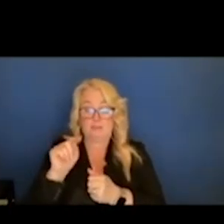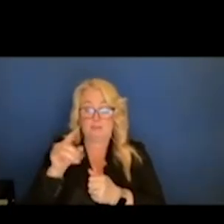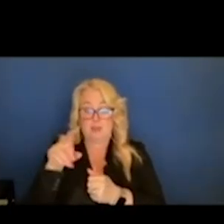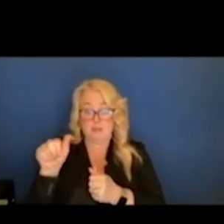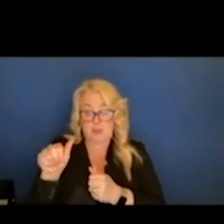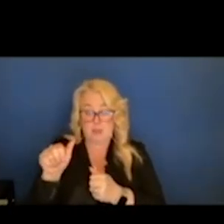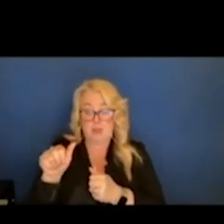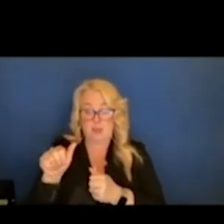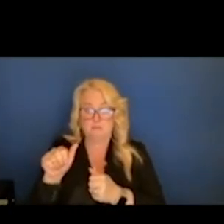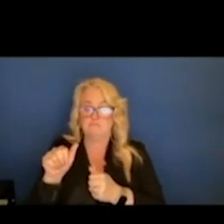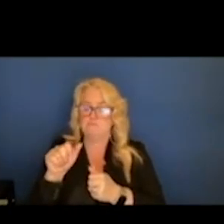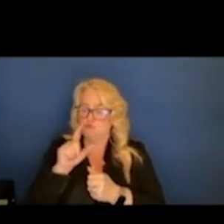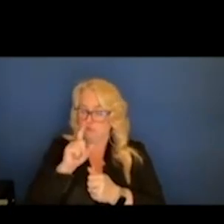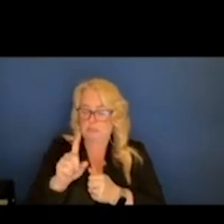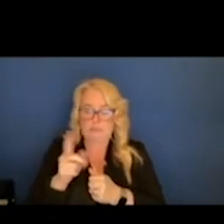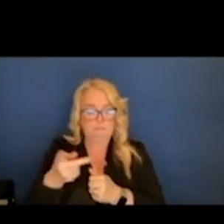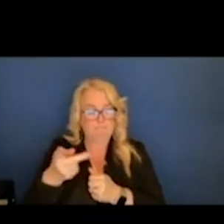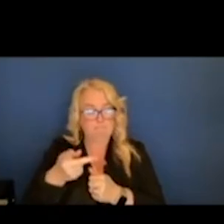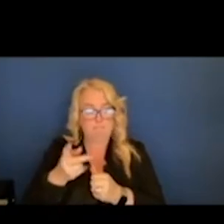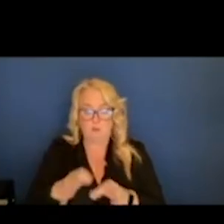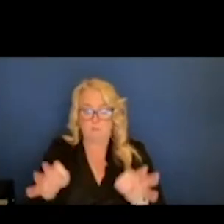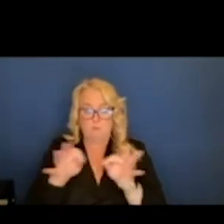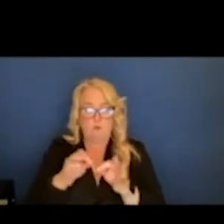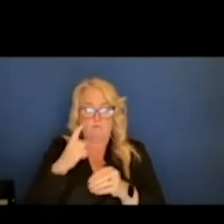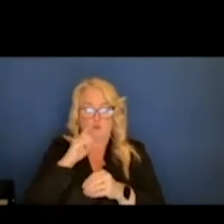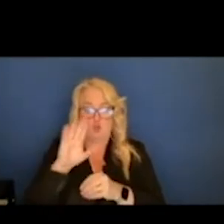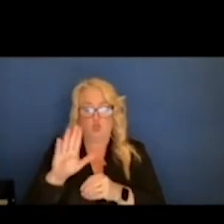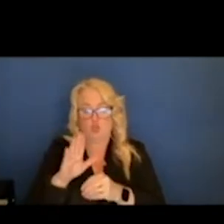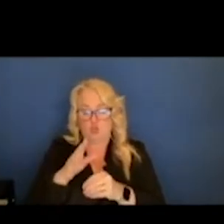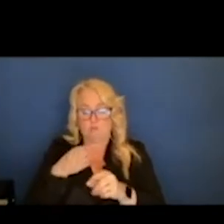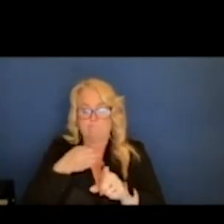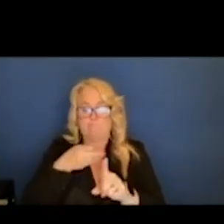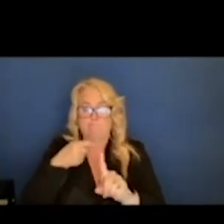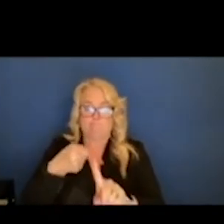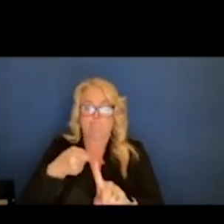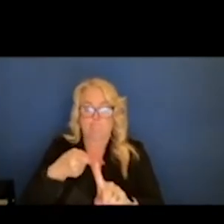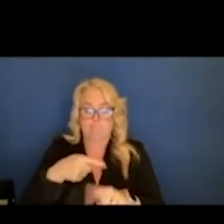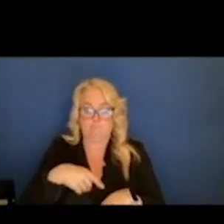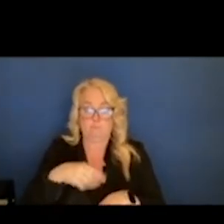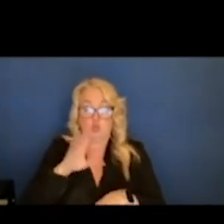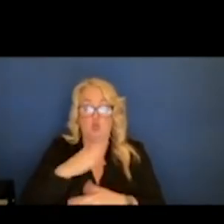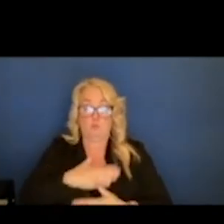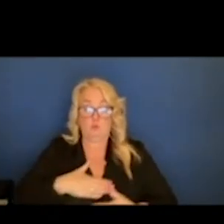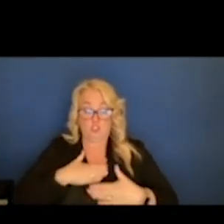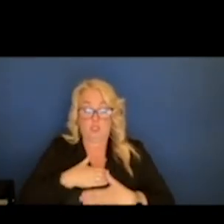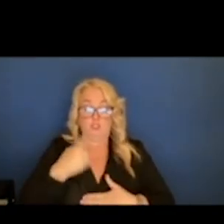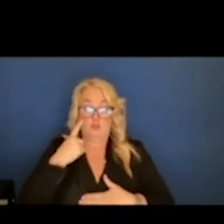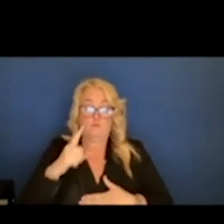Tania was really important to the success of her case. Her appreciation for the grant and